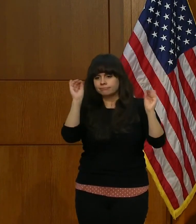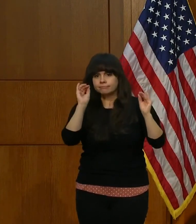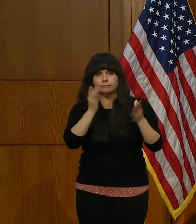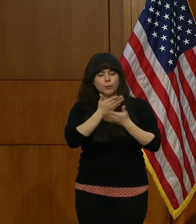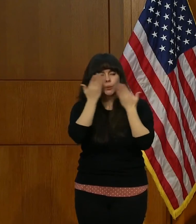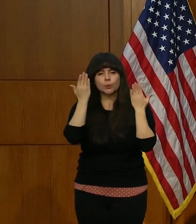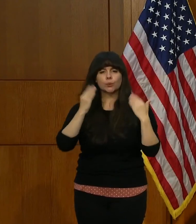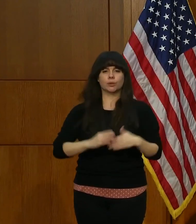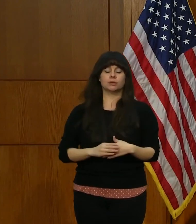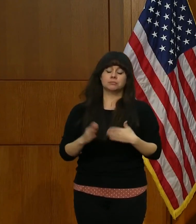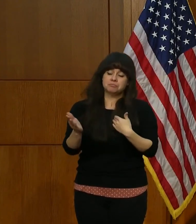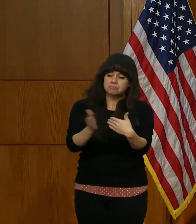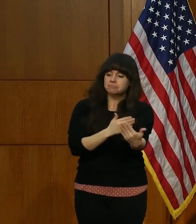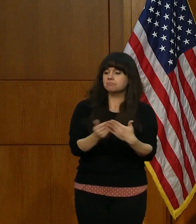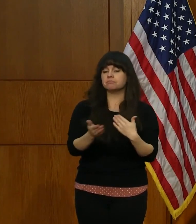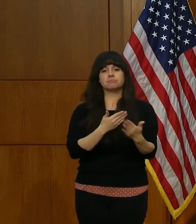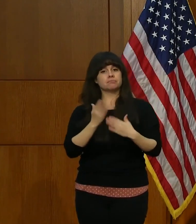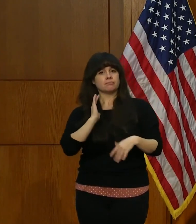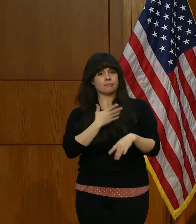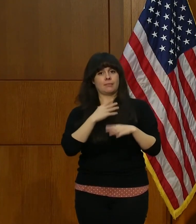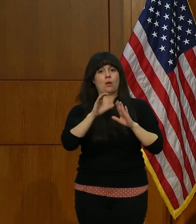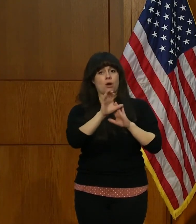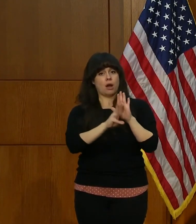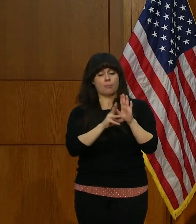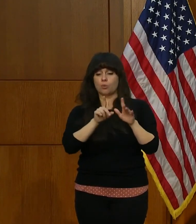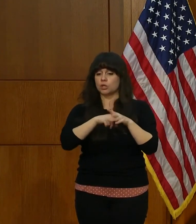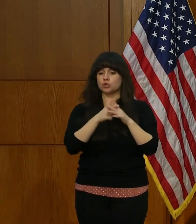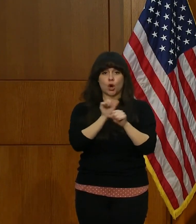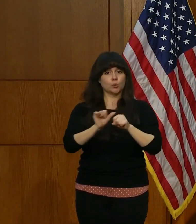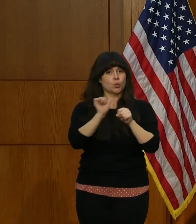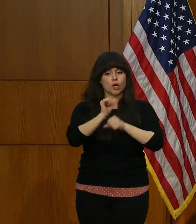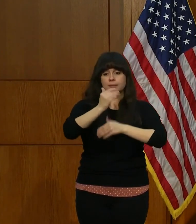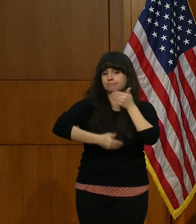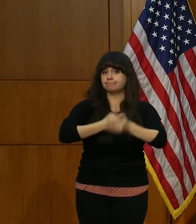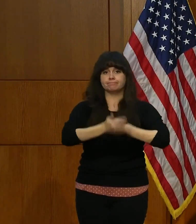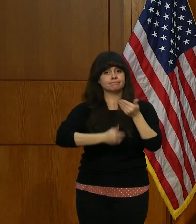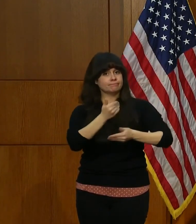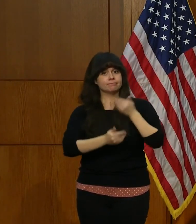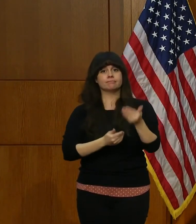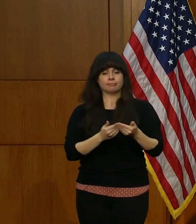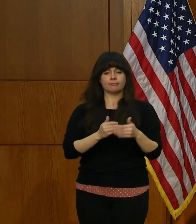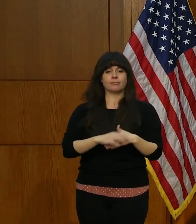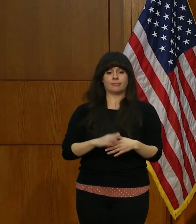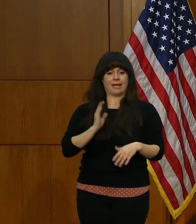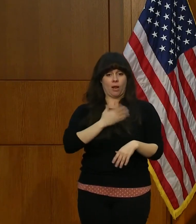APPROPRIATE PREPARATION FOR THAT FORMIDABLE TASK. NEVERTHELESS OUR COMMONWEALTH